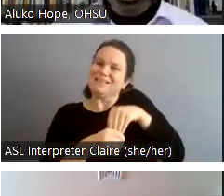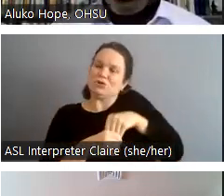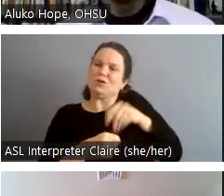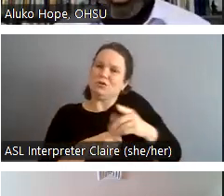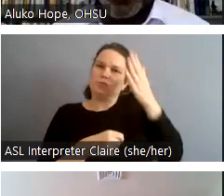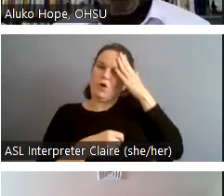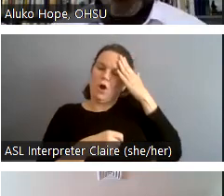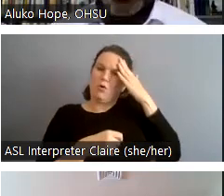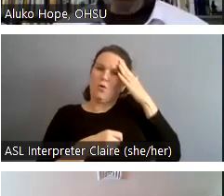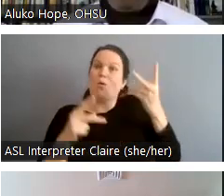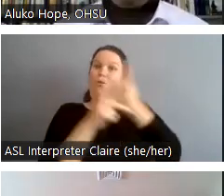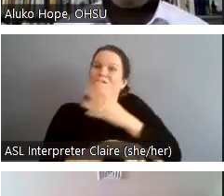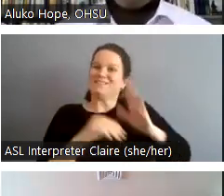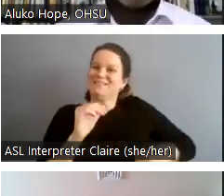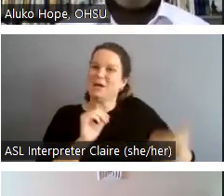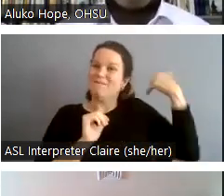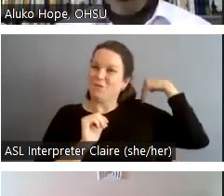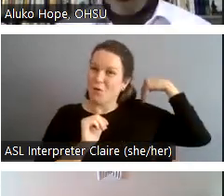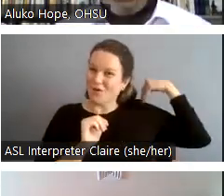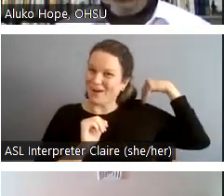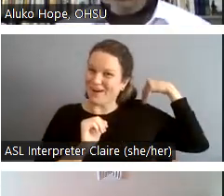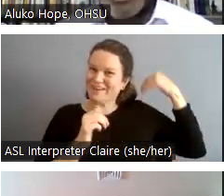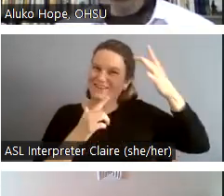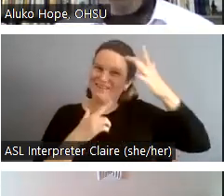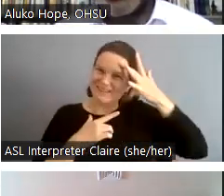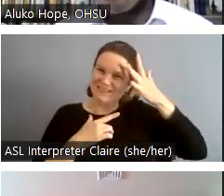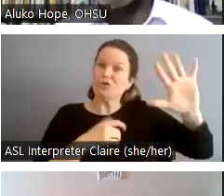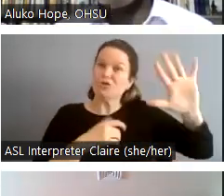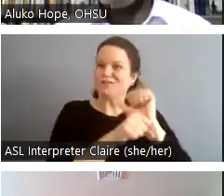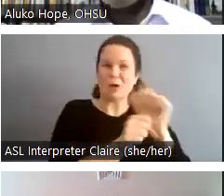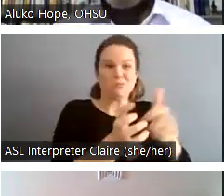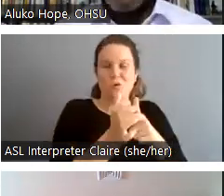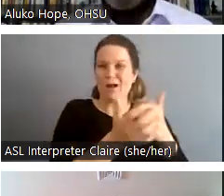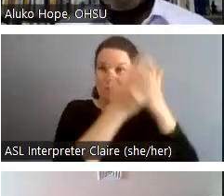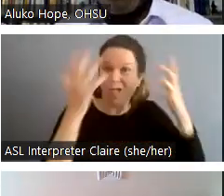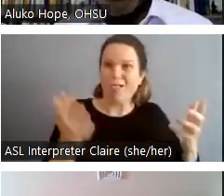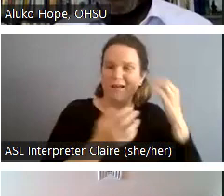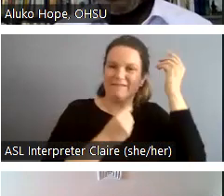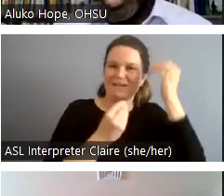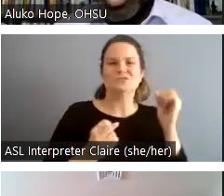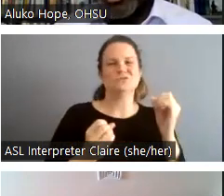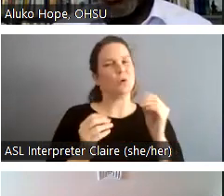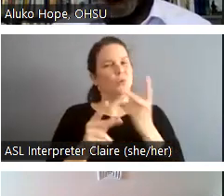significantly worse than it was before your infection and your job requires a high level of function. So I think, I